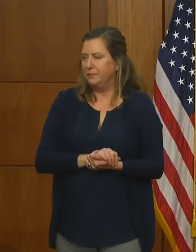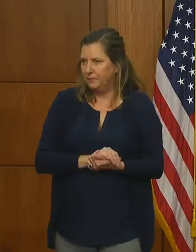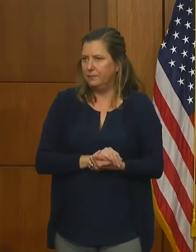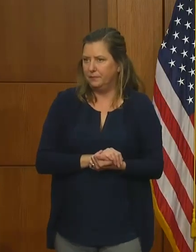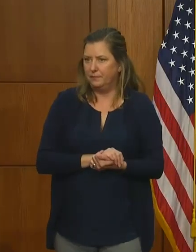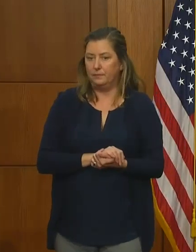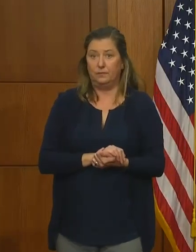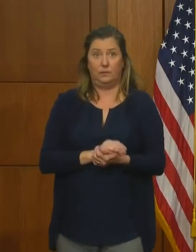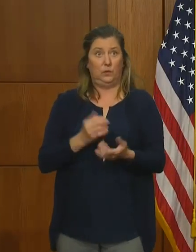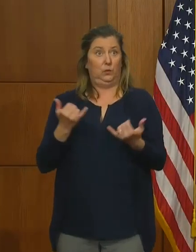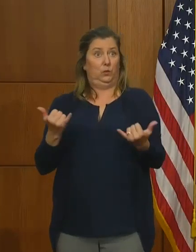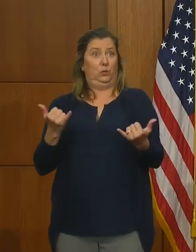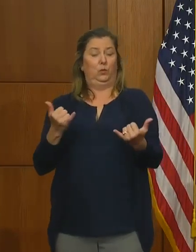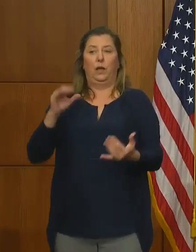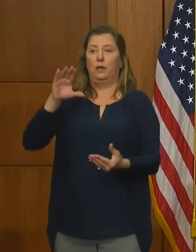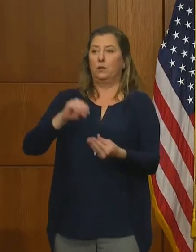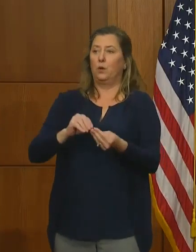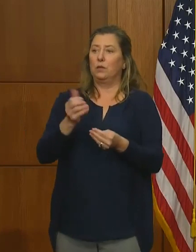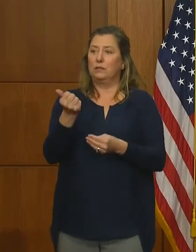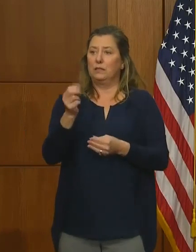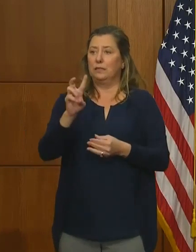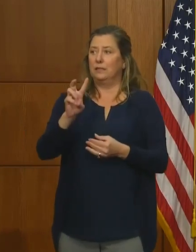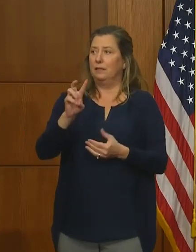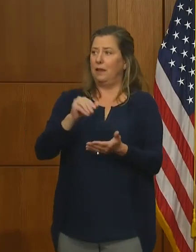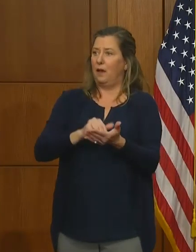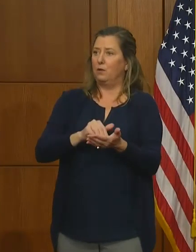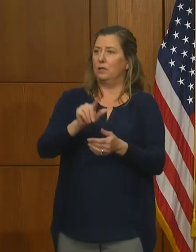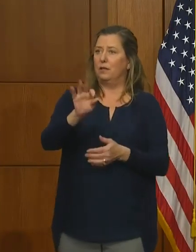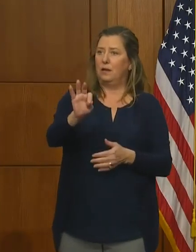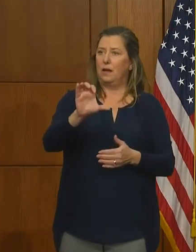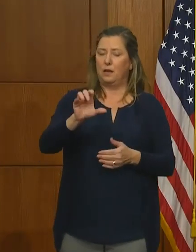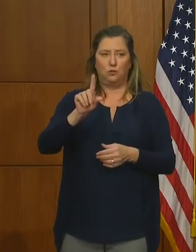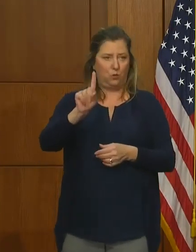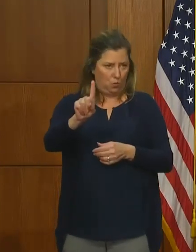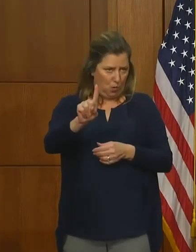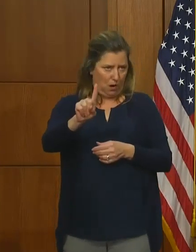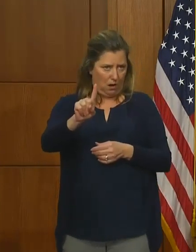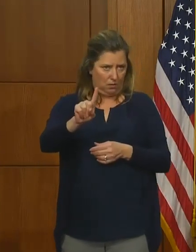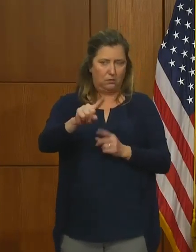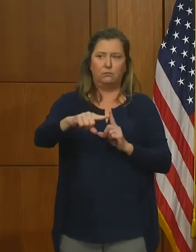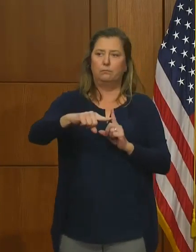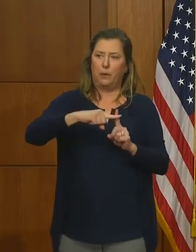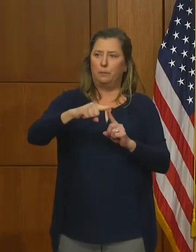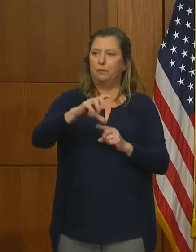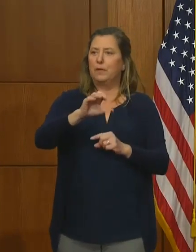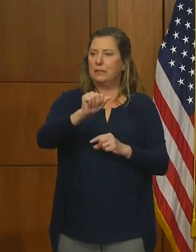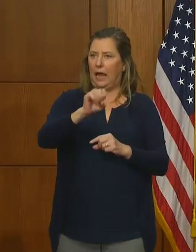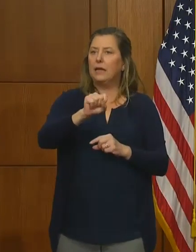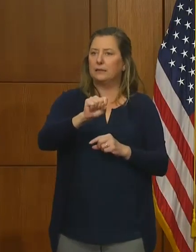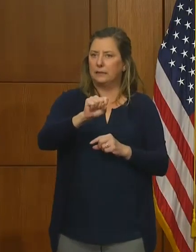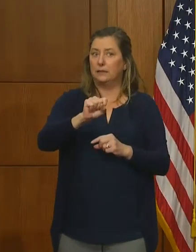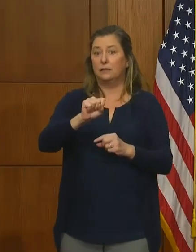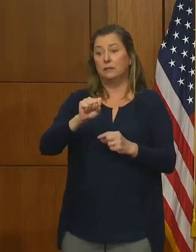GET TO THE QUESTIONS- AS OF TODAY WE NOW HAVE SIXTEEN